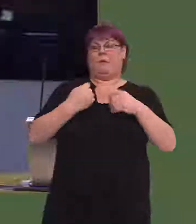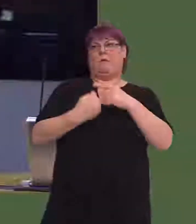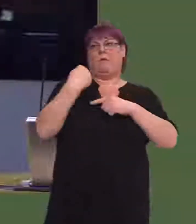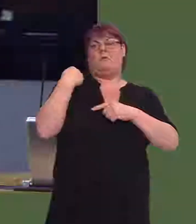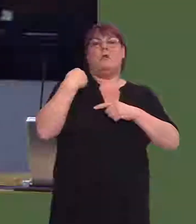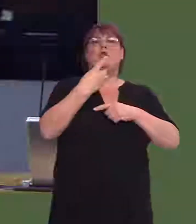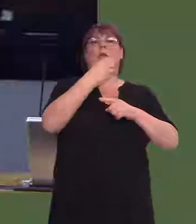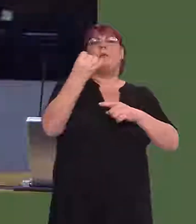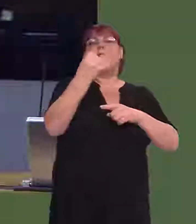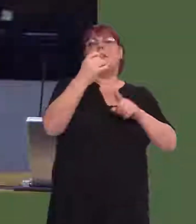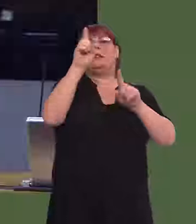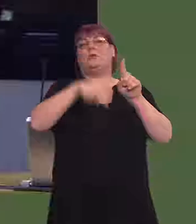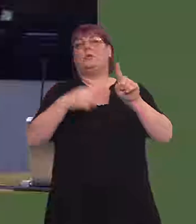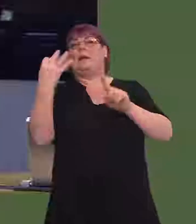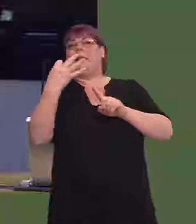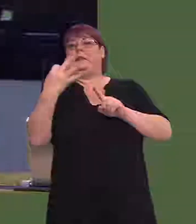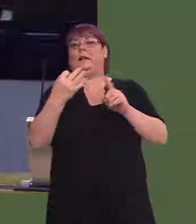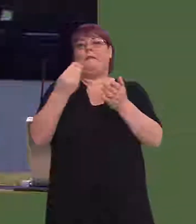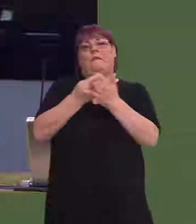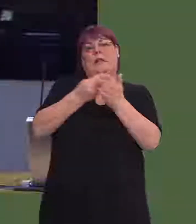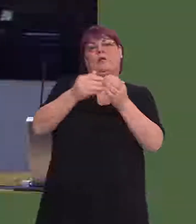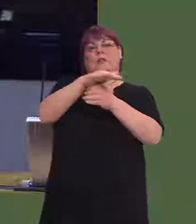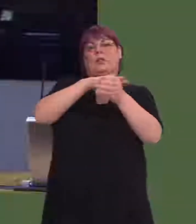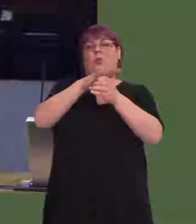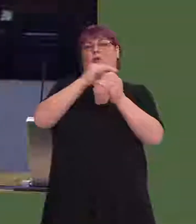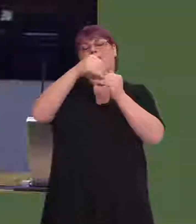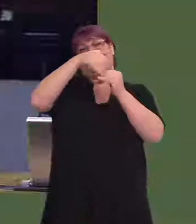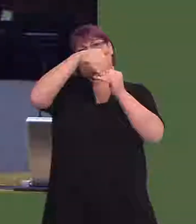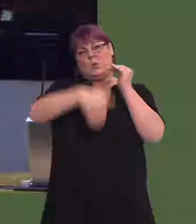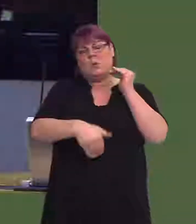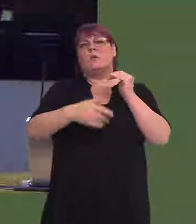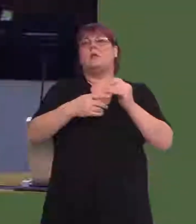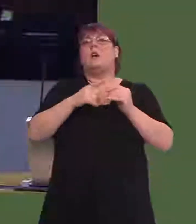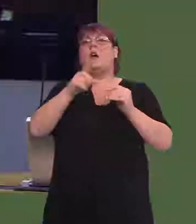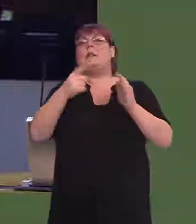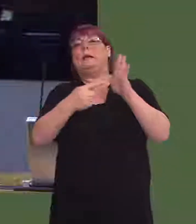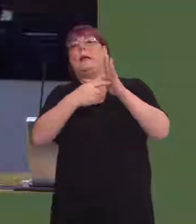have escalated in relation to the financial position and some key areas of performance.